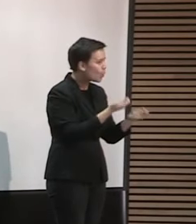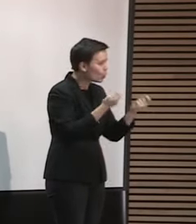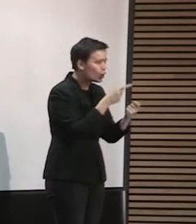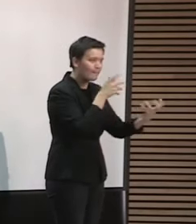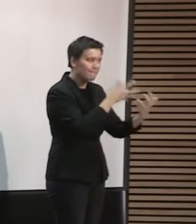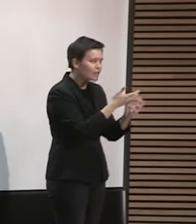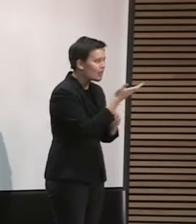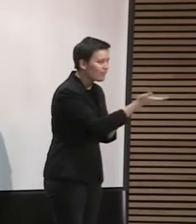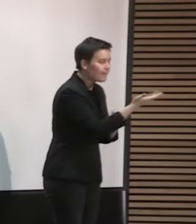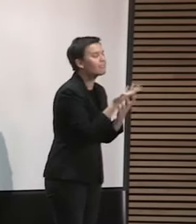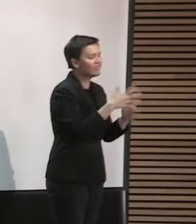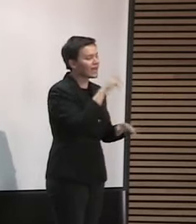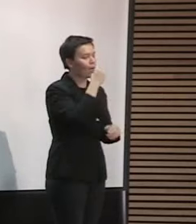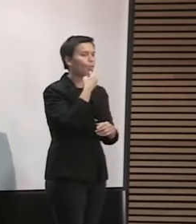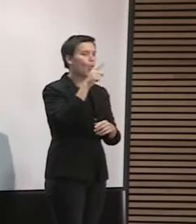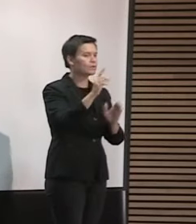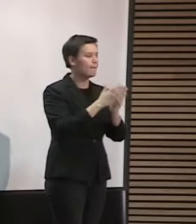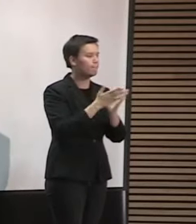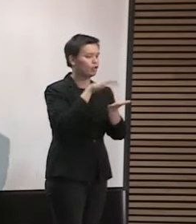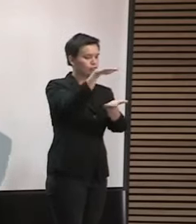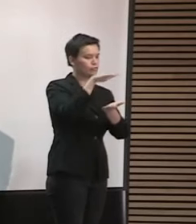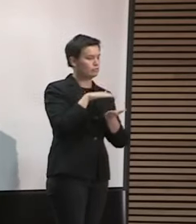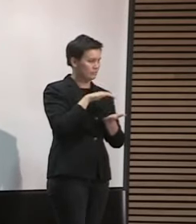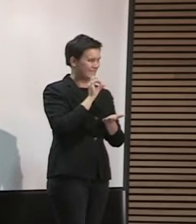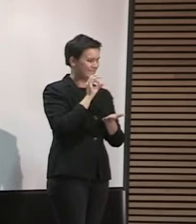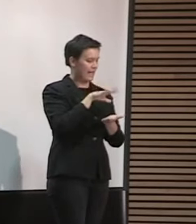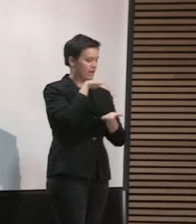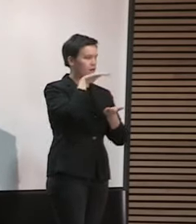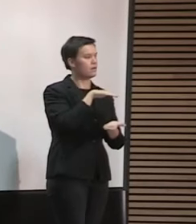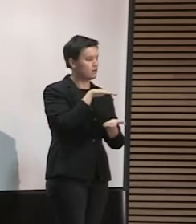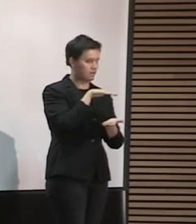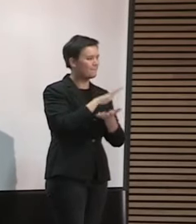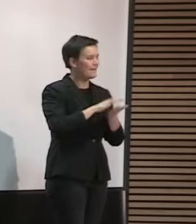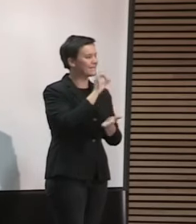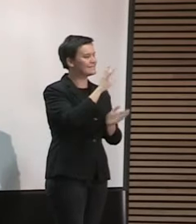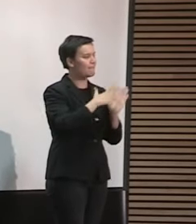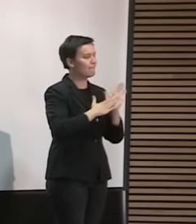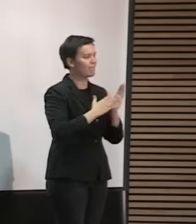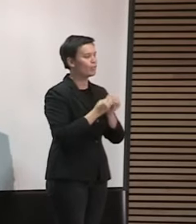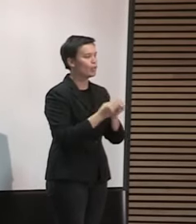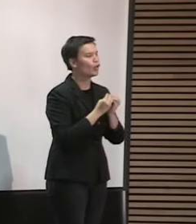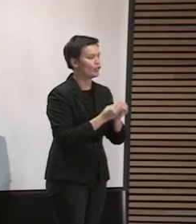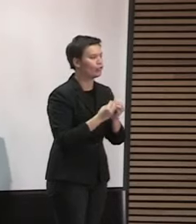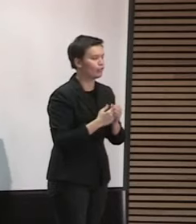can play a constructive role. As the Minister said, that is primarily focused on supporting the board and the